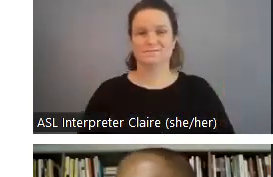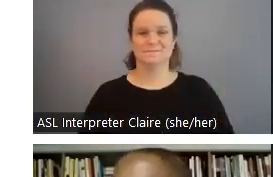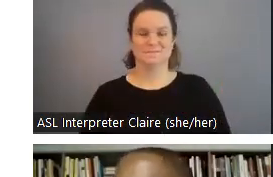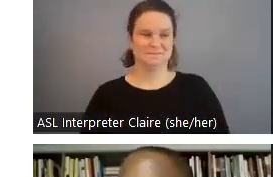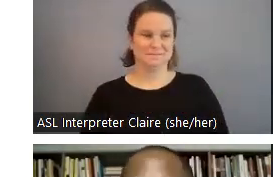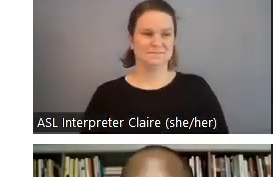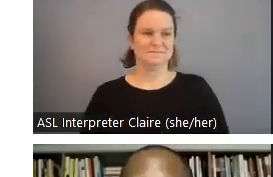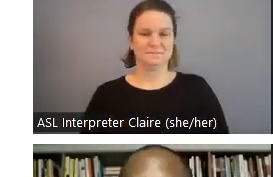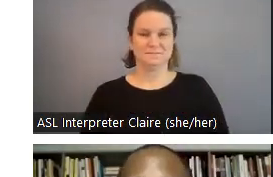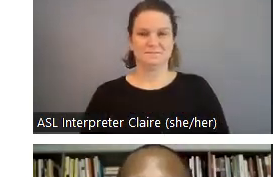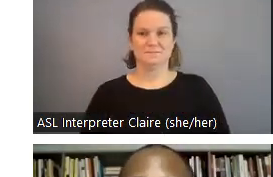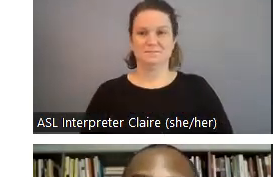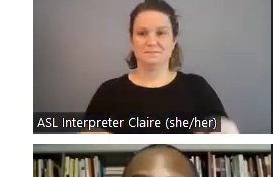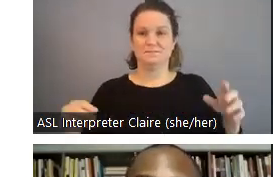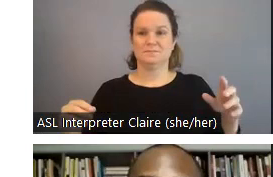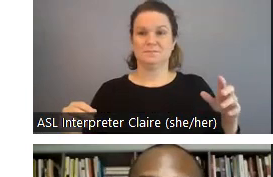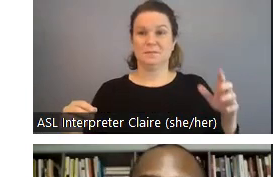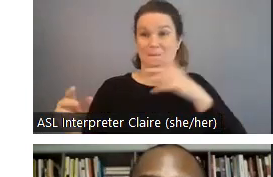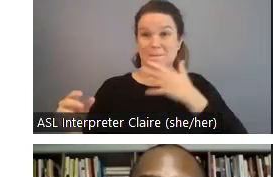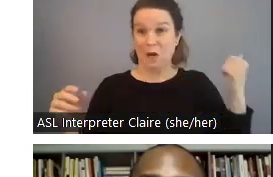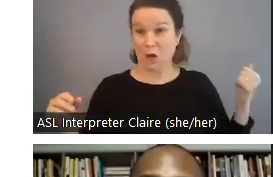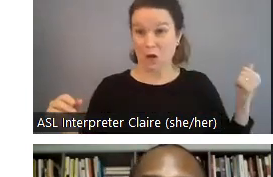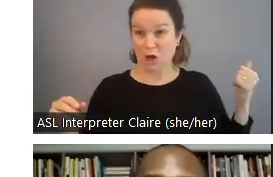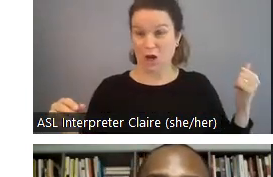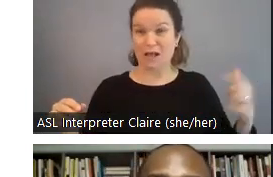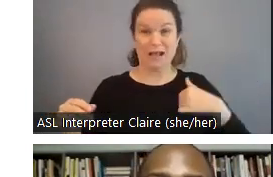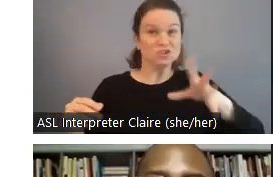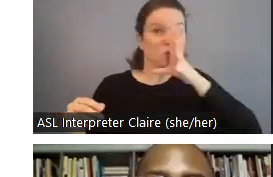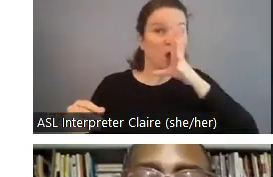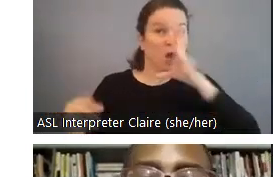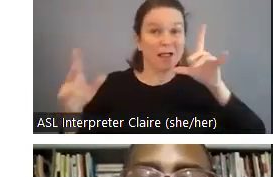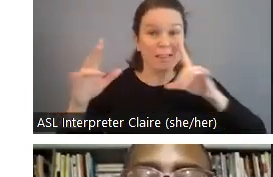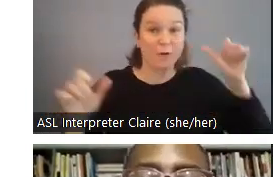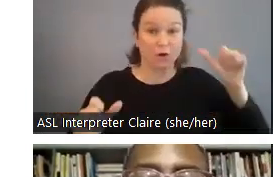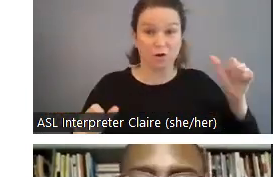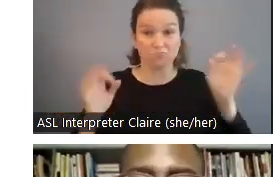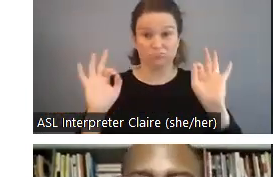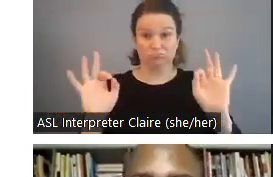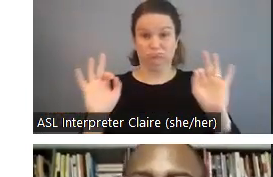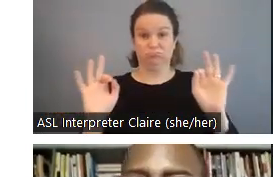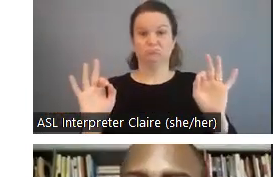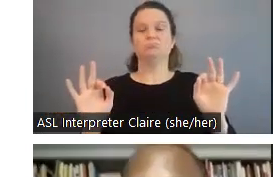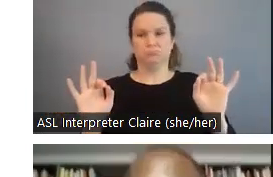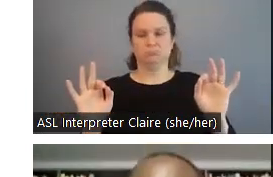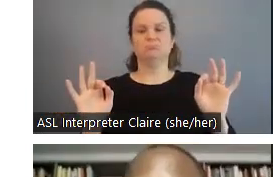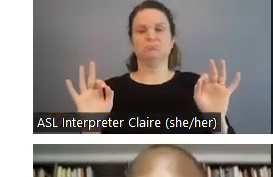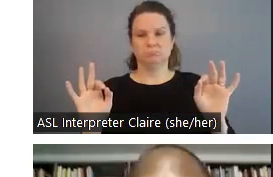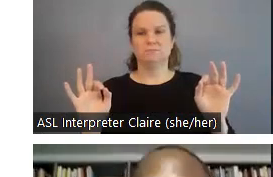So, let's hope that I can- is that better just with me speaking louder to the audience at this point?